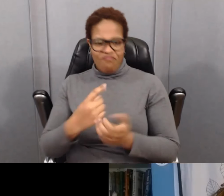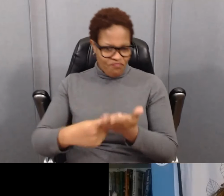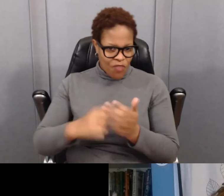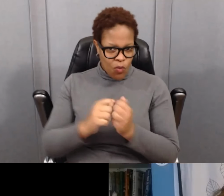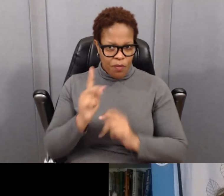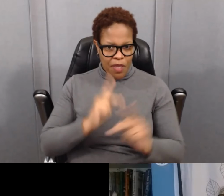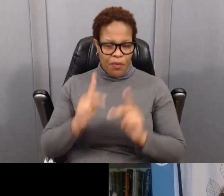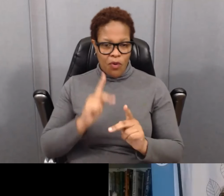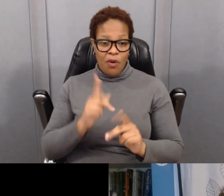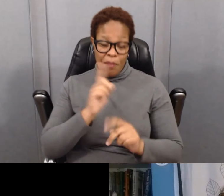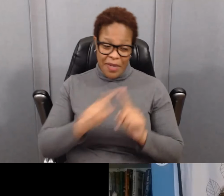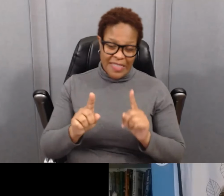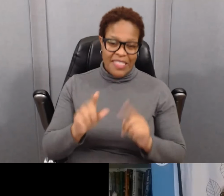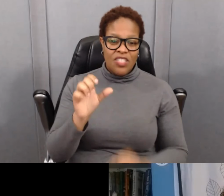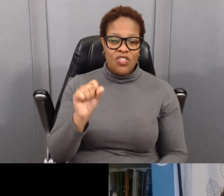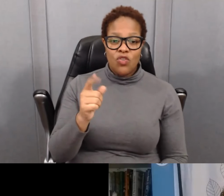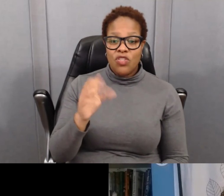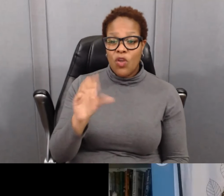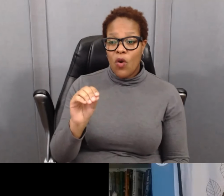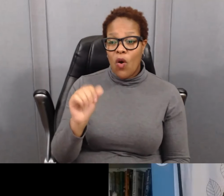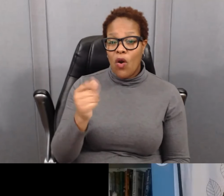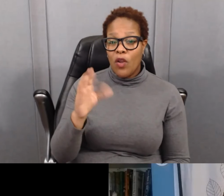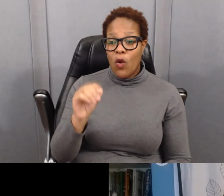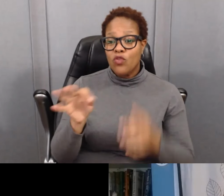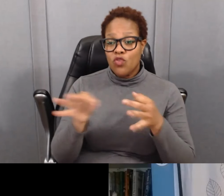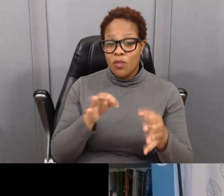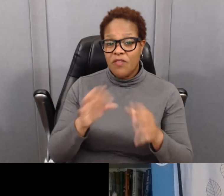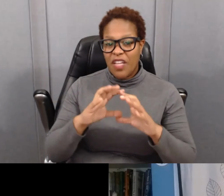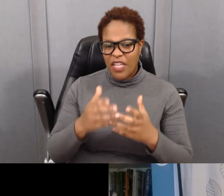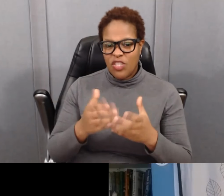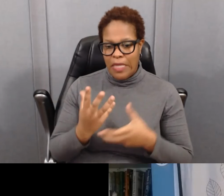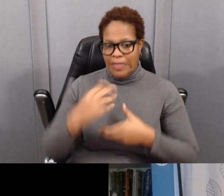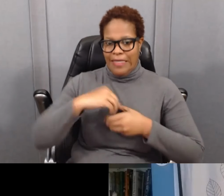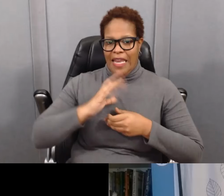but the Social Audio Description Collective, like it's in our philosophy that we talk about that,